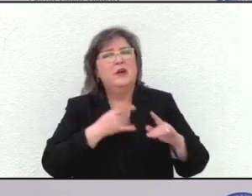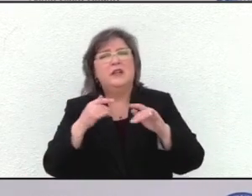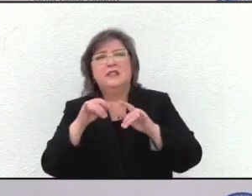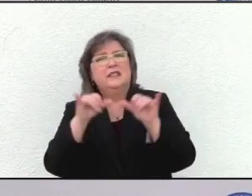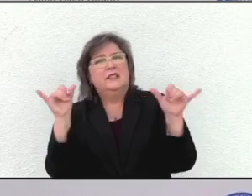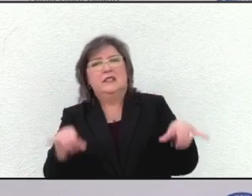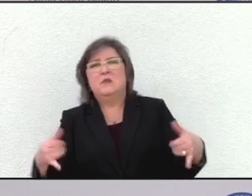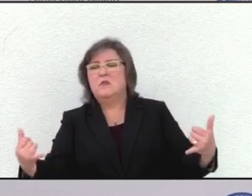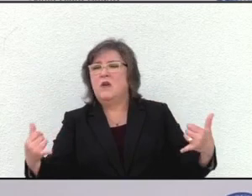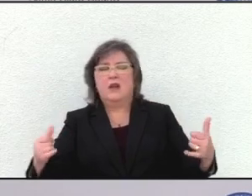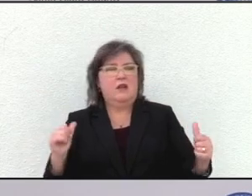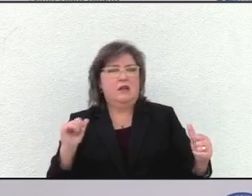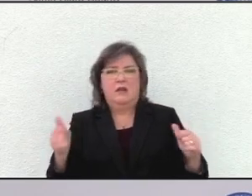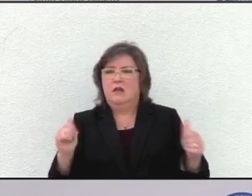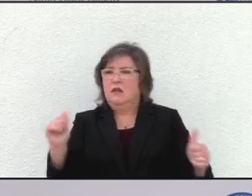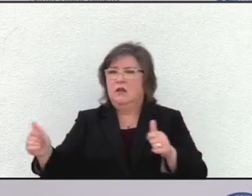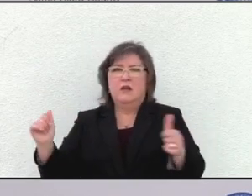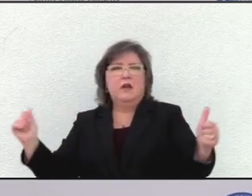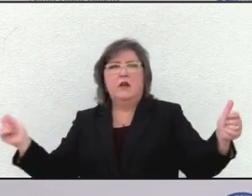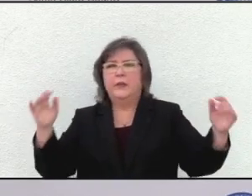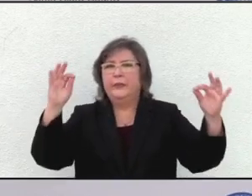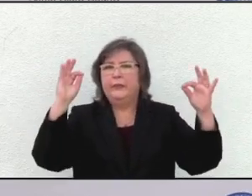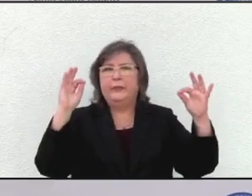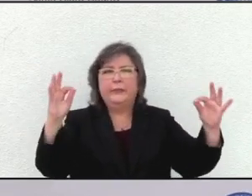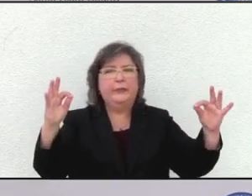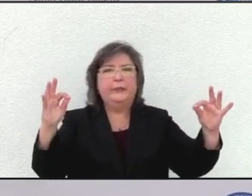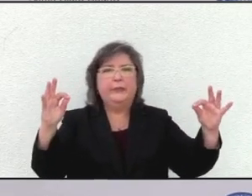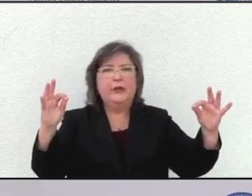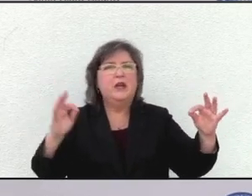Our biggest limitation is vaccine supply.